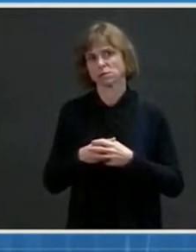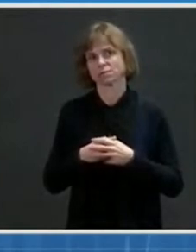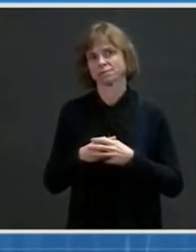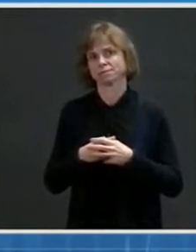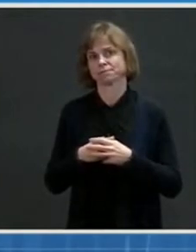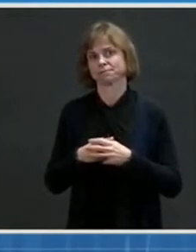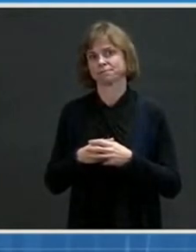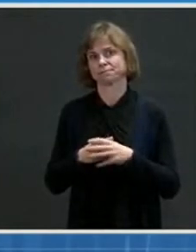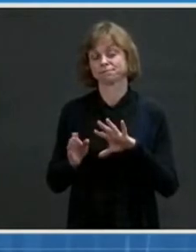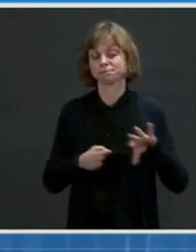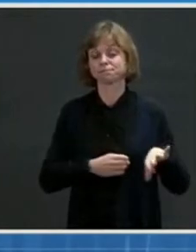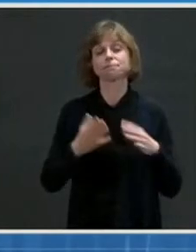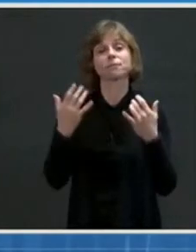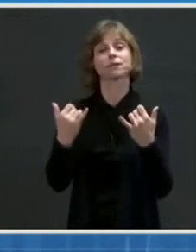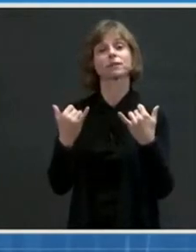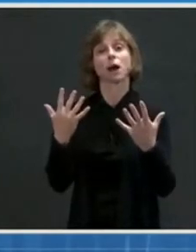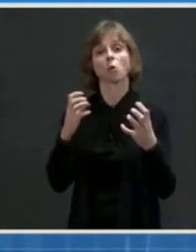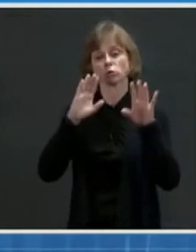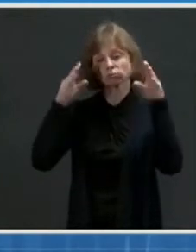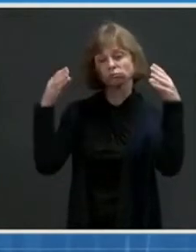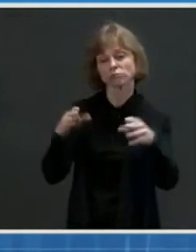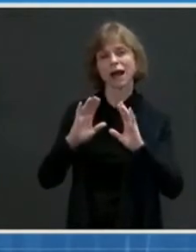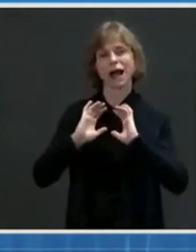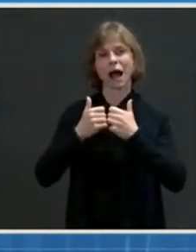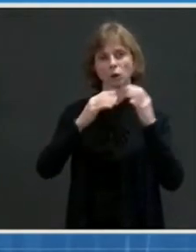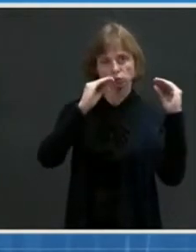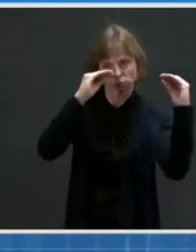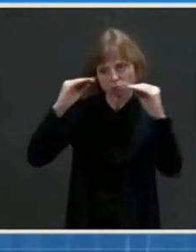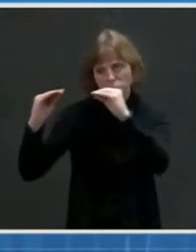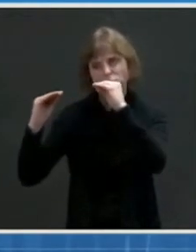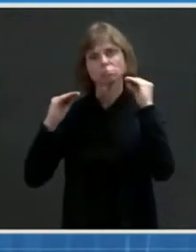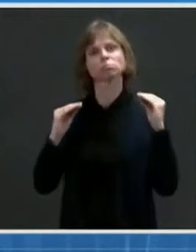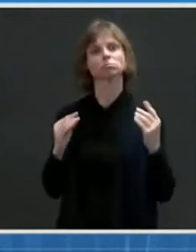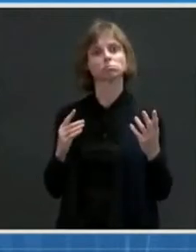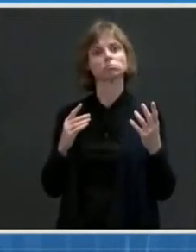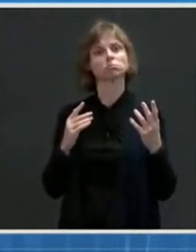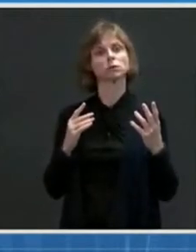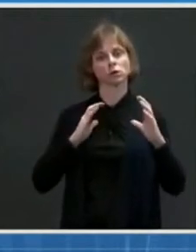HOURS IN LOCATIONS. NEXT, I WANT TO BEGIN TO TURN